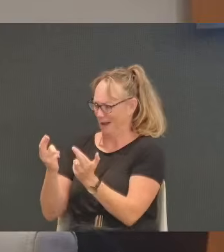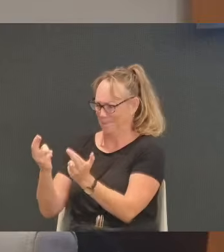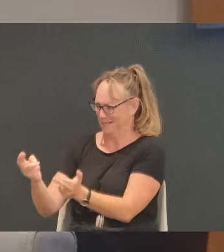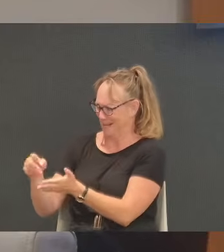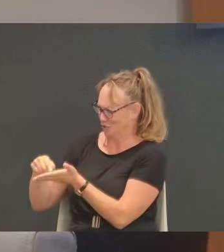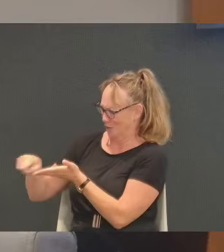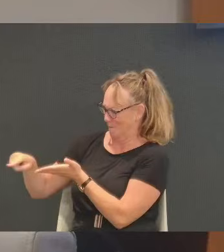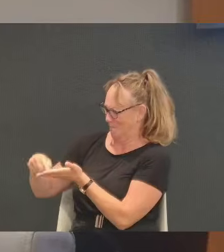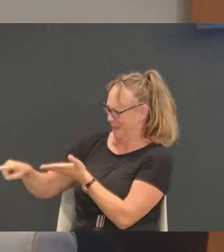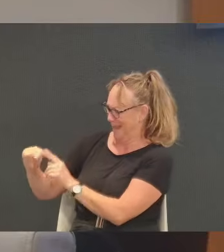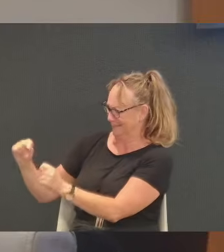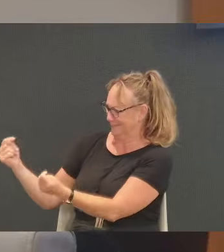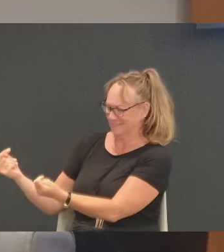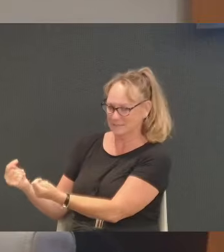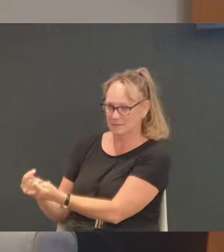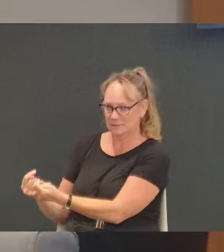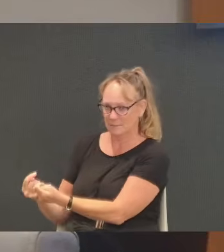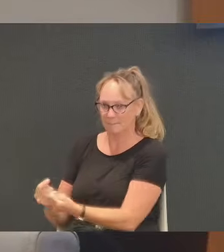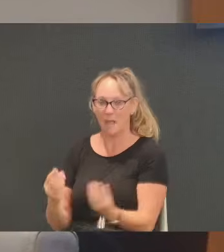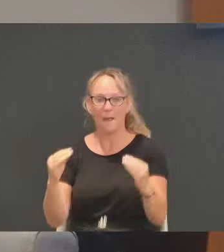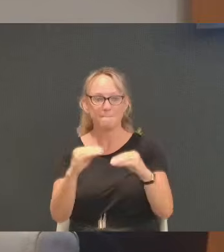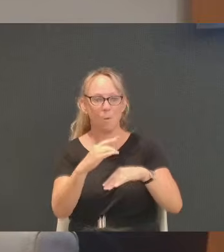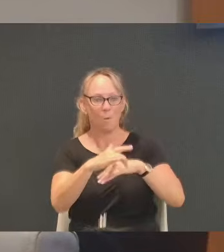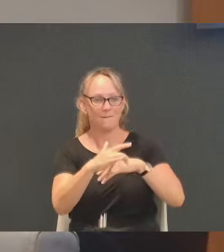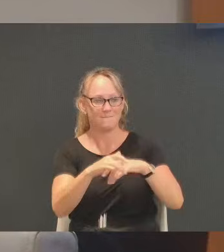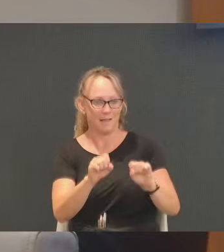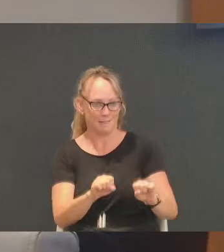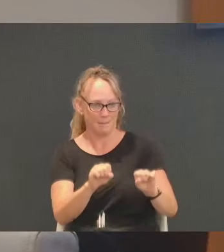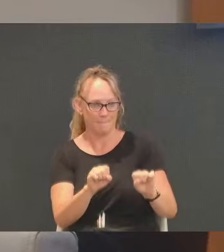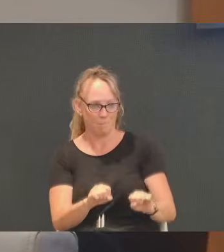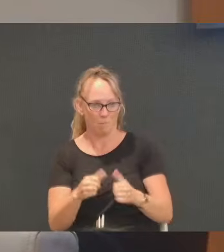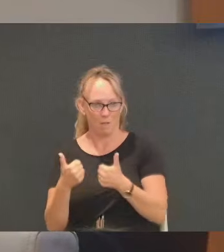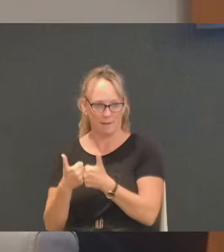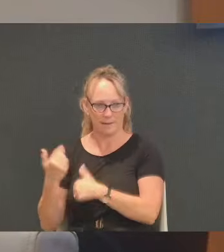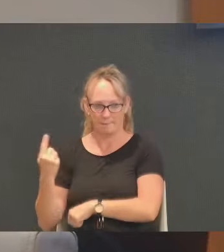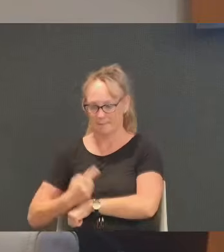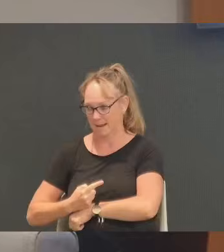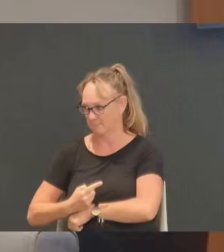sure that there's more parking available, uh, on game day as well. So, that's the the rationale